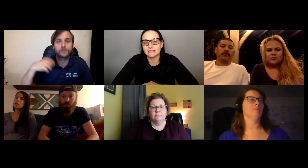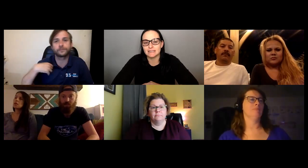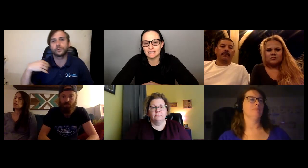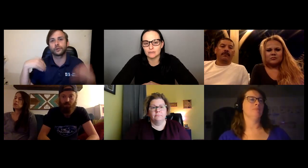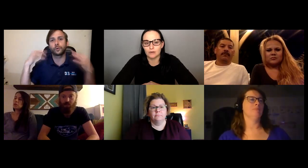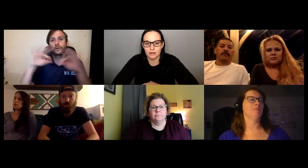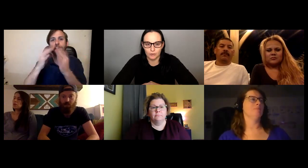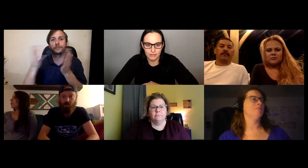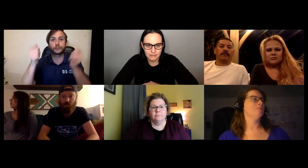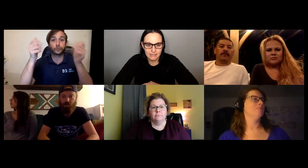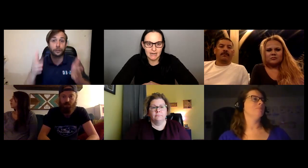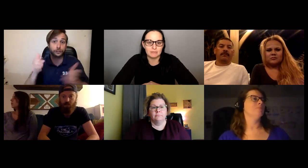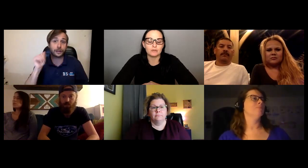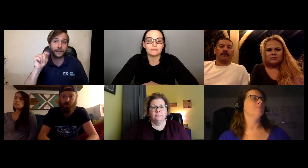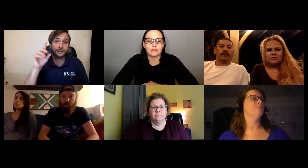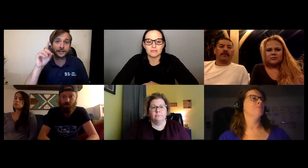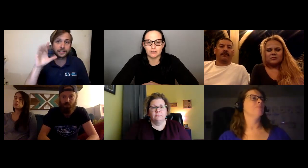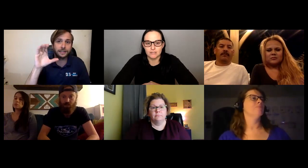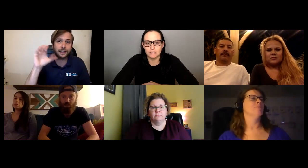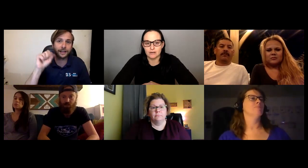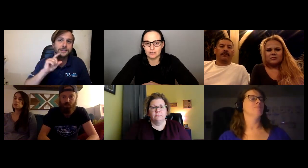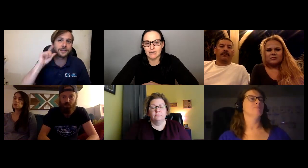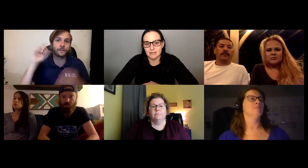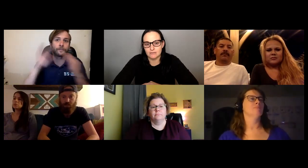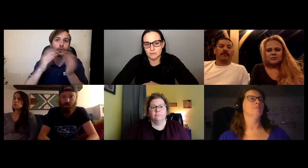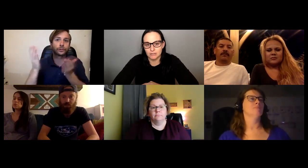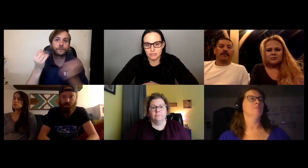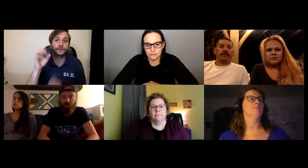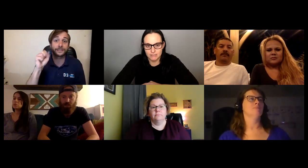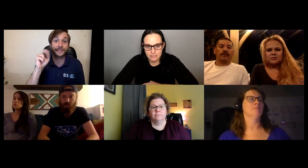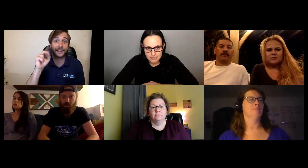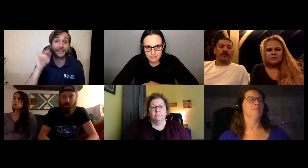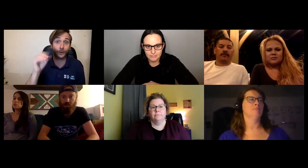nick roquemore i'm the youth and family services director at deaf community